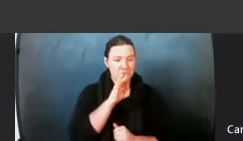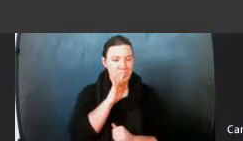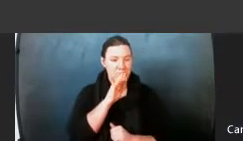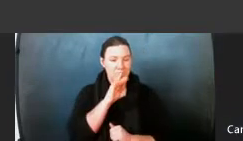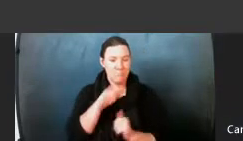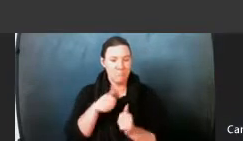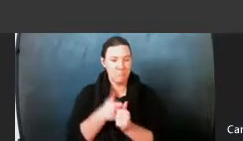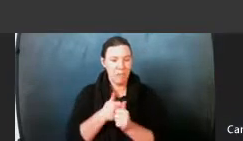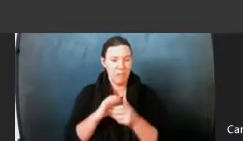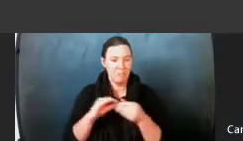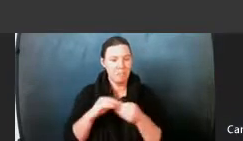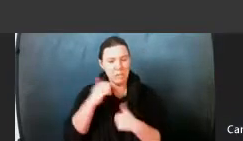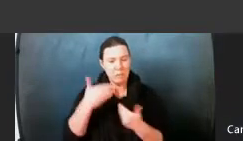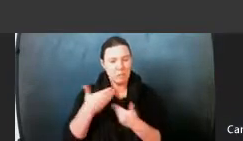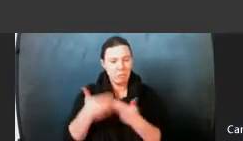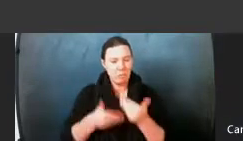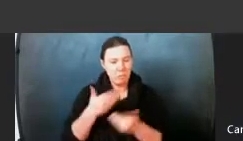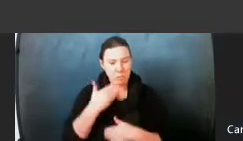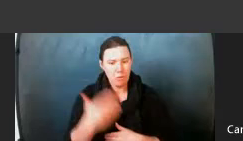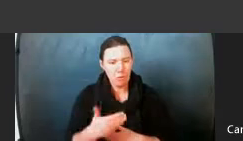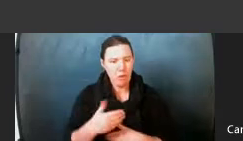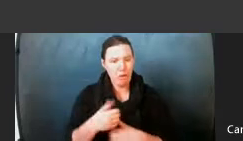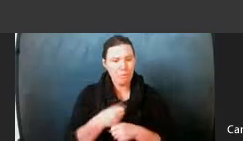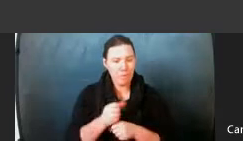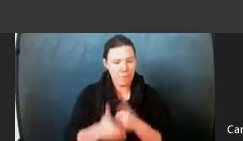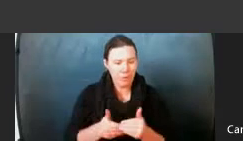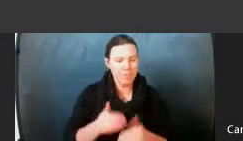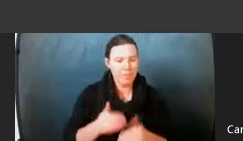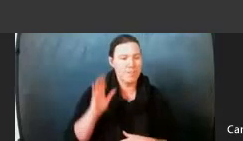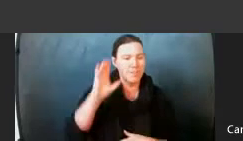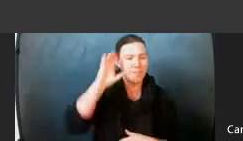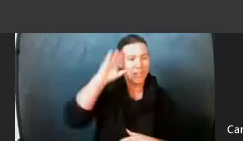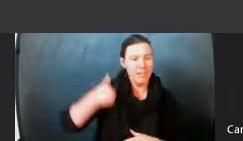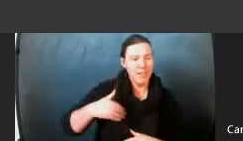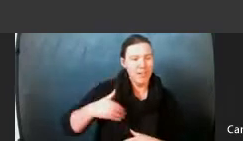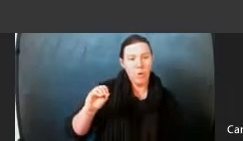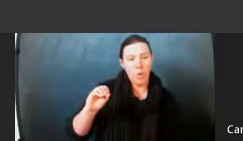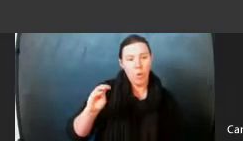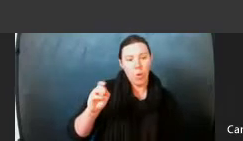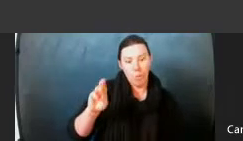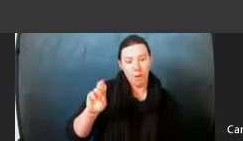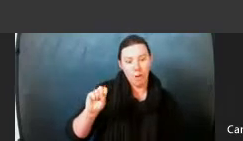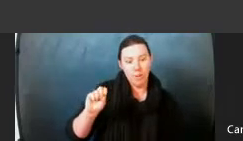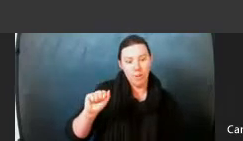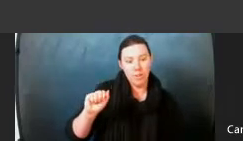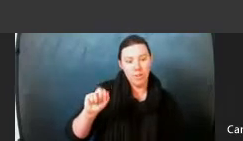Hi, good afternoon, everyone, Omar Santana-Gomez. I use he/him pronouns and I am the equity and social justice manager